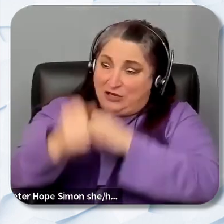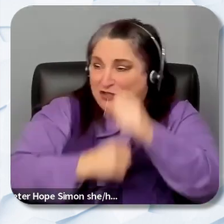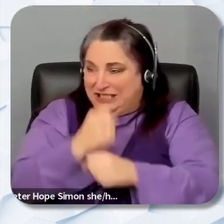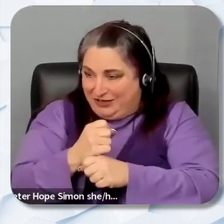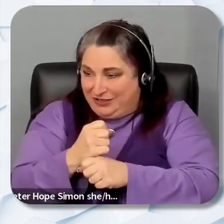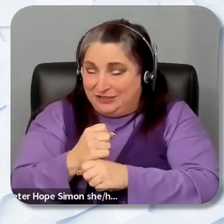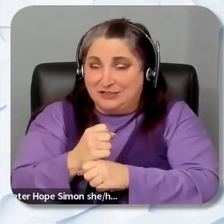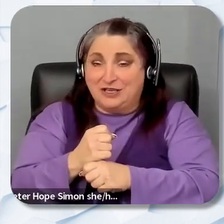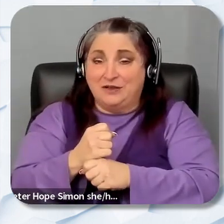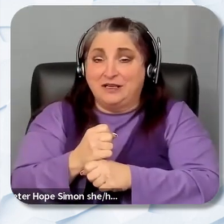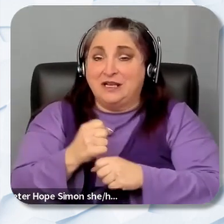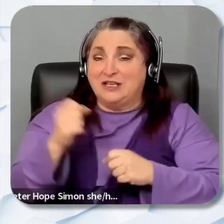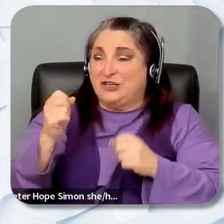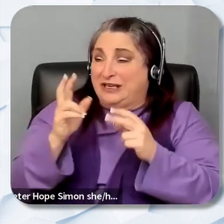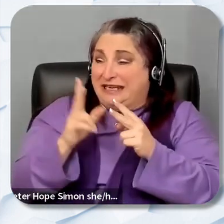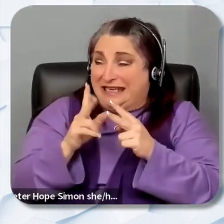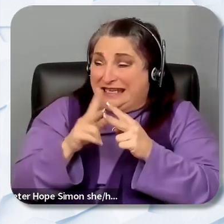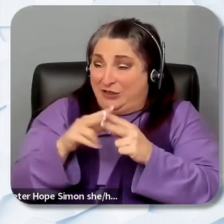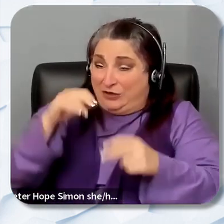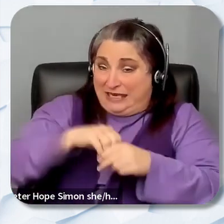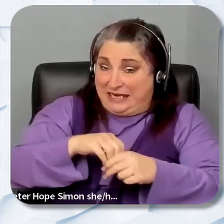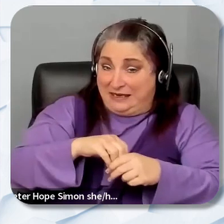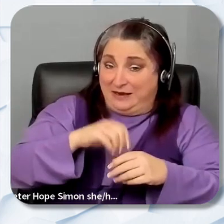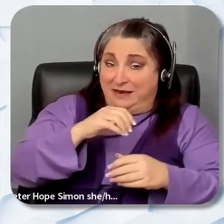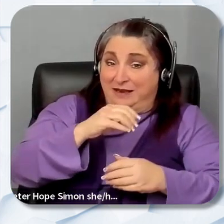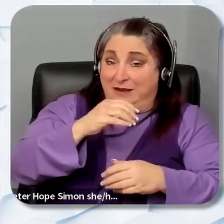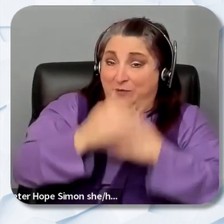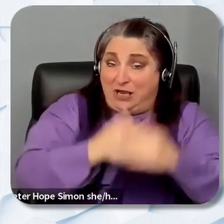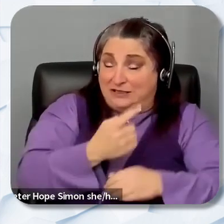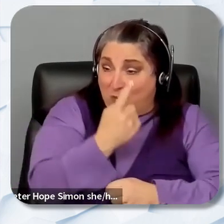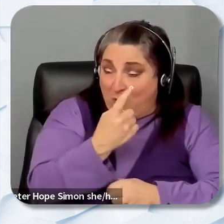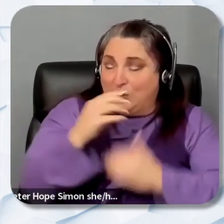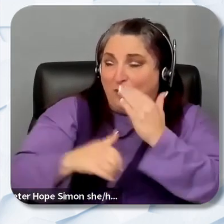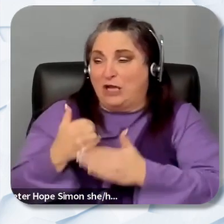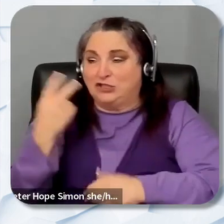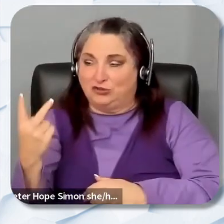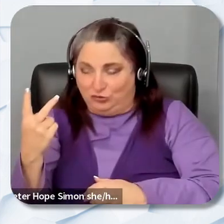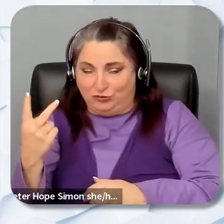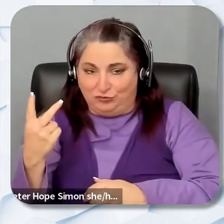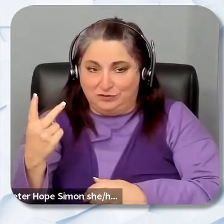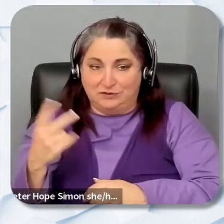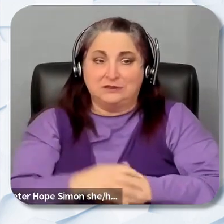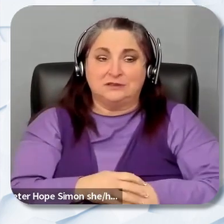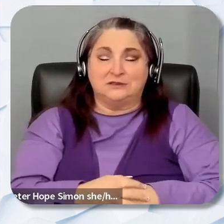one, or one of two of these processes. Next slide, please. So I do want to talk a little